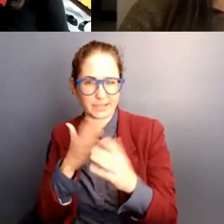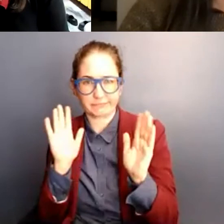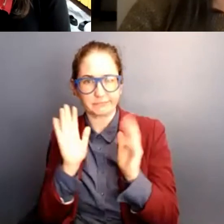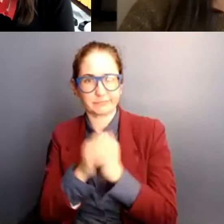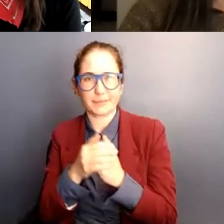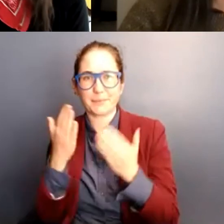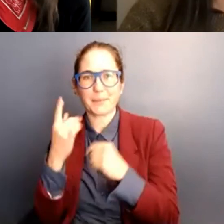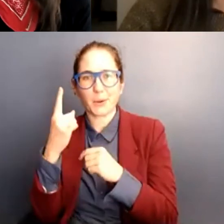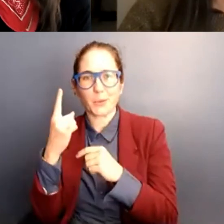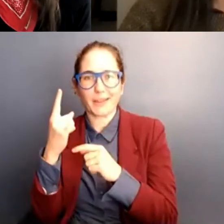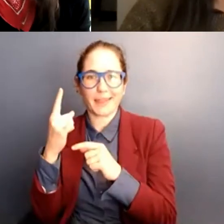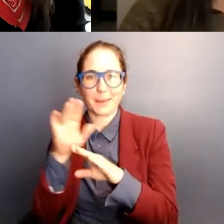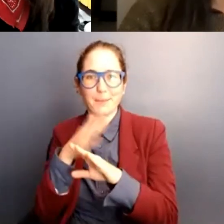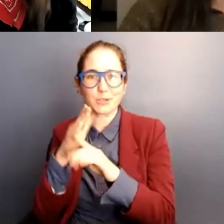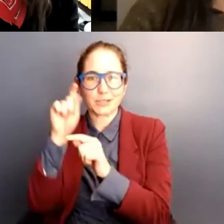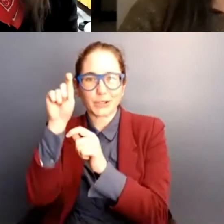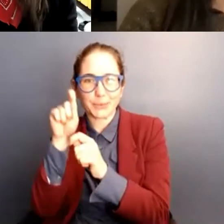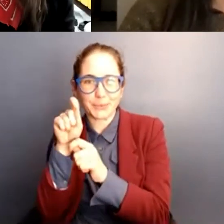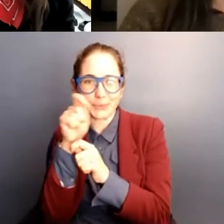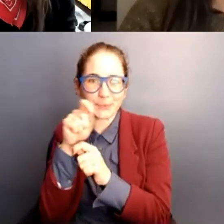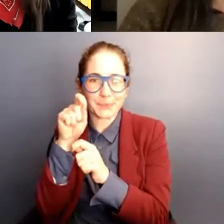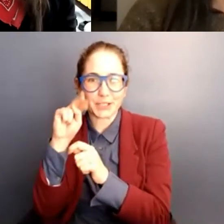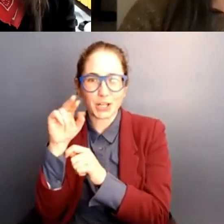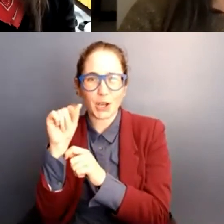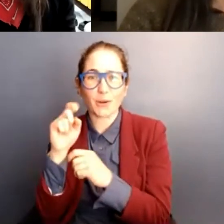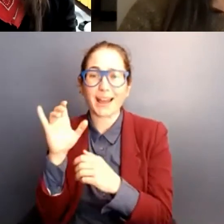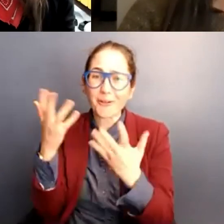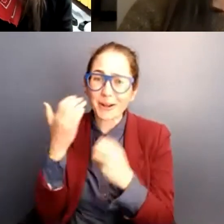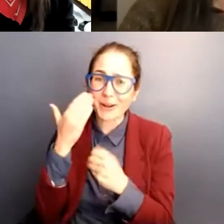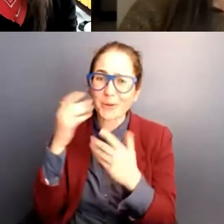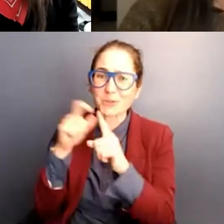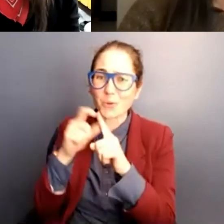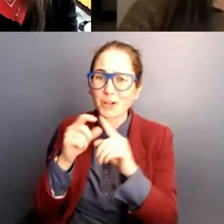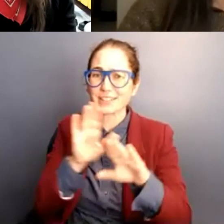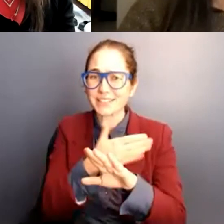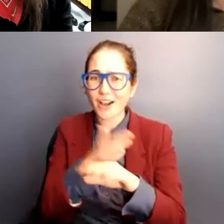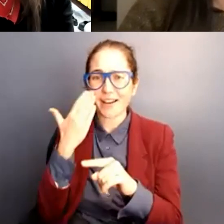you know) like one musical note. I want to know the words of